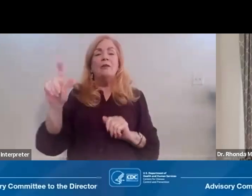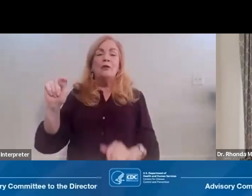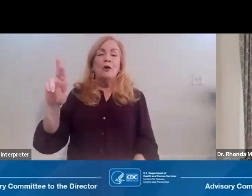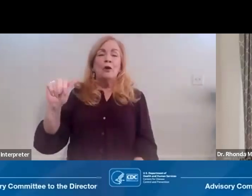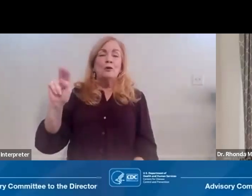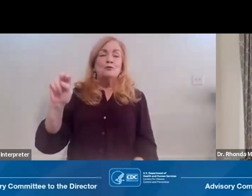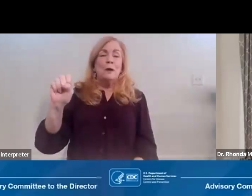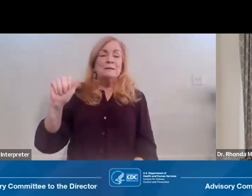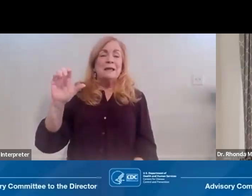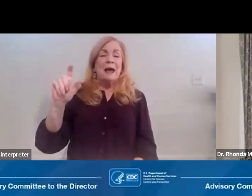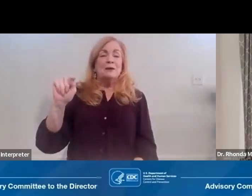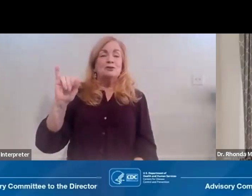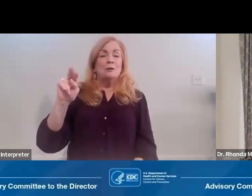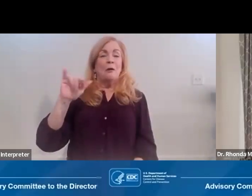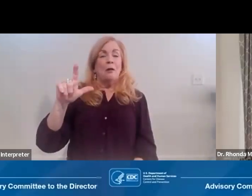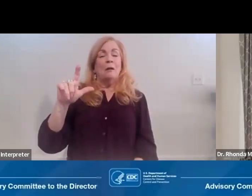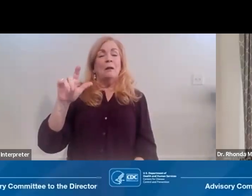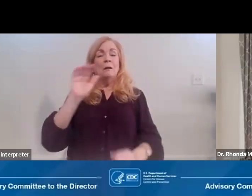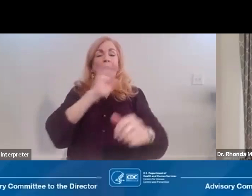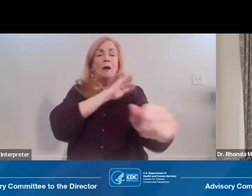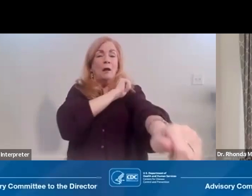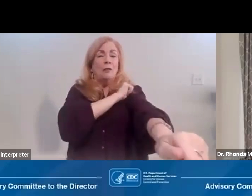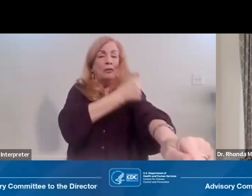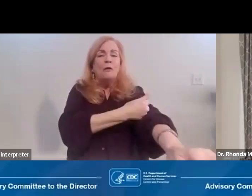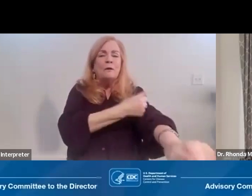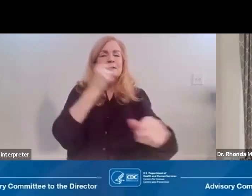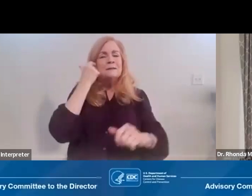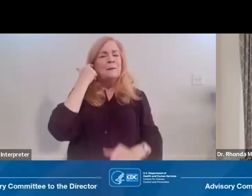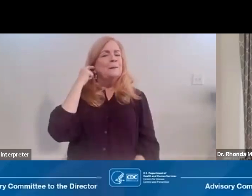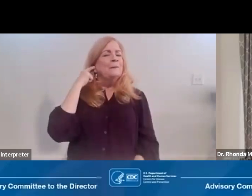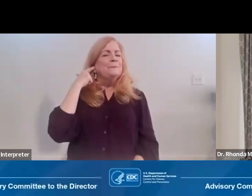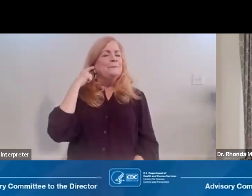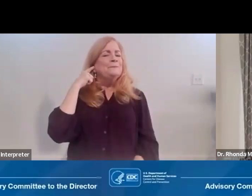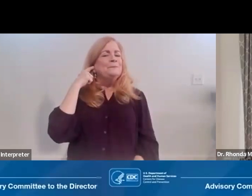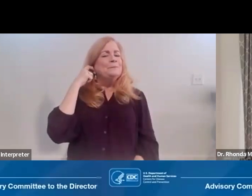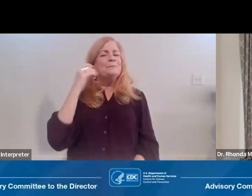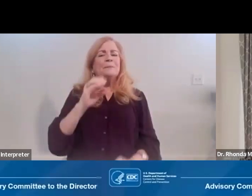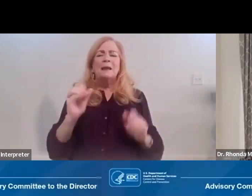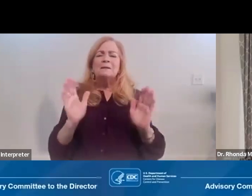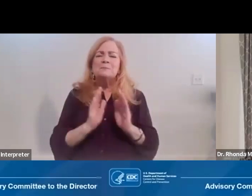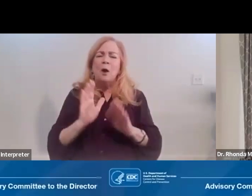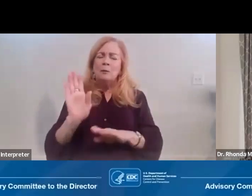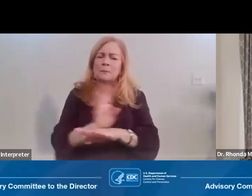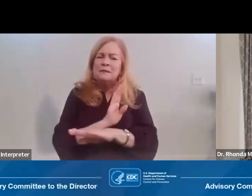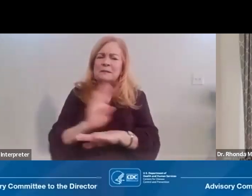And some, I'm forgetting the name, SBIR, it's Small Business Innovative Research investigator.